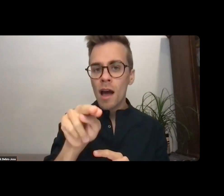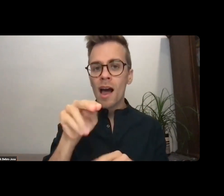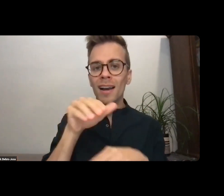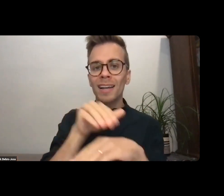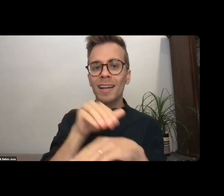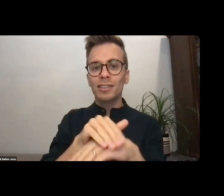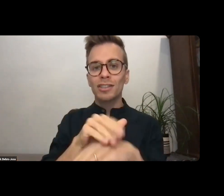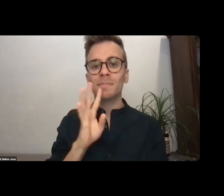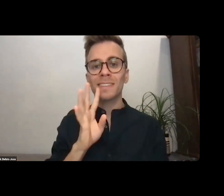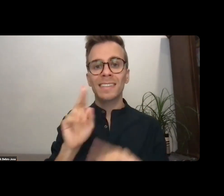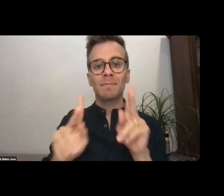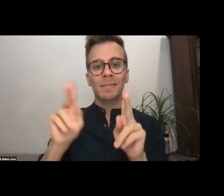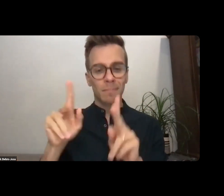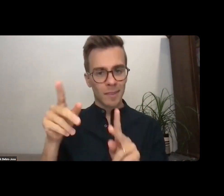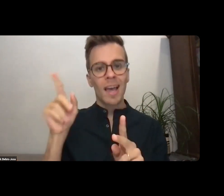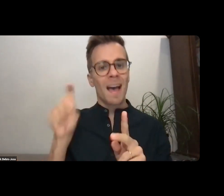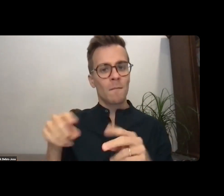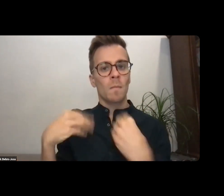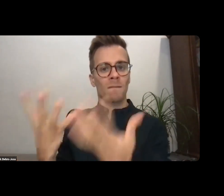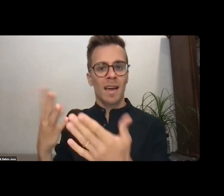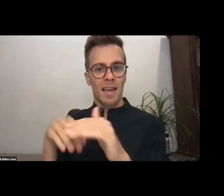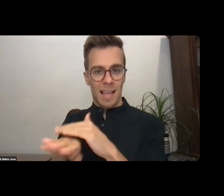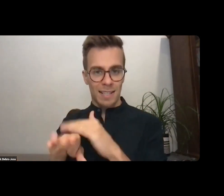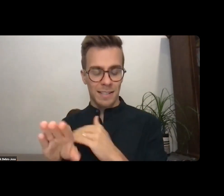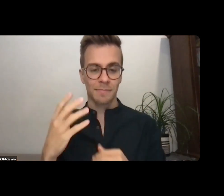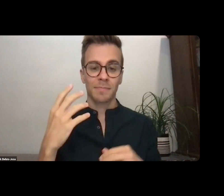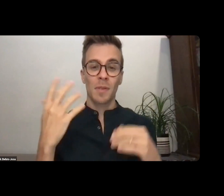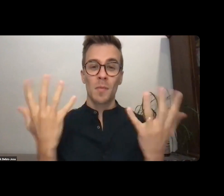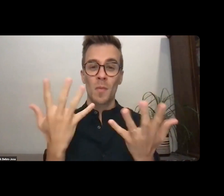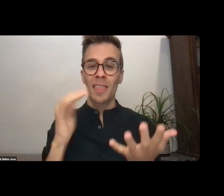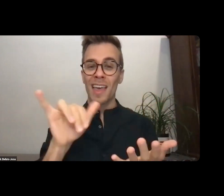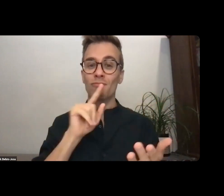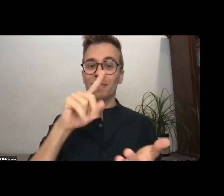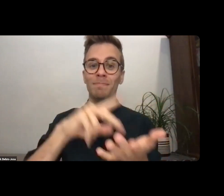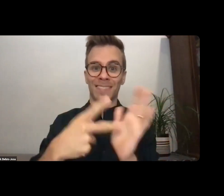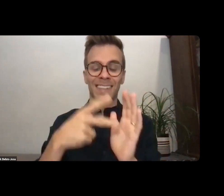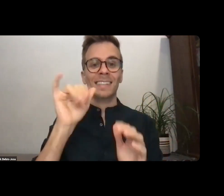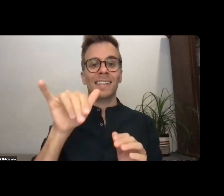And that meant: access to non-English speaking people.